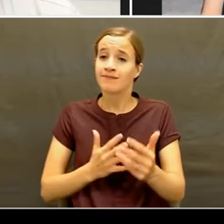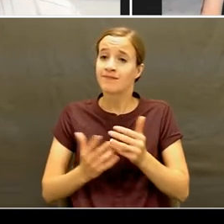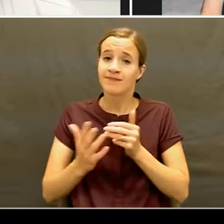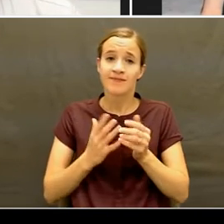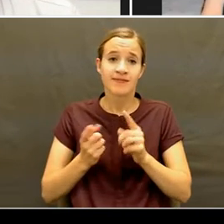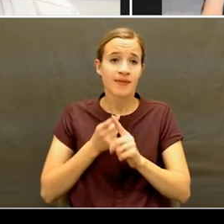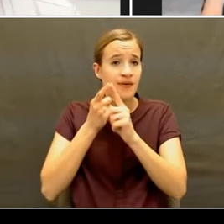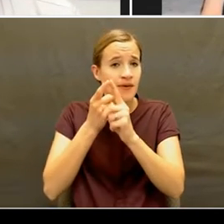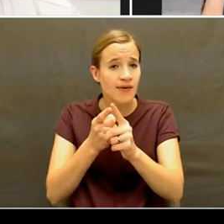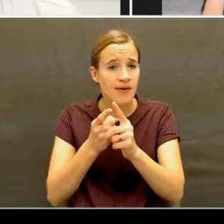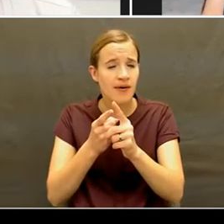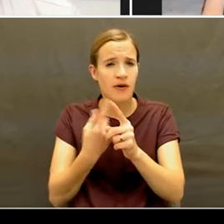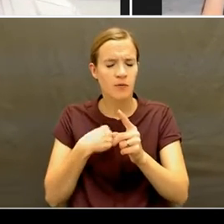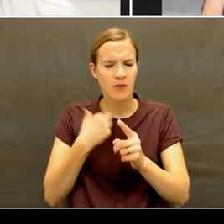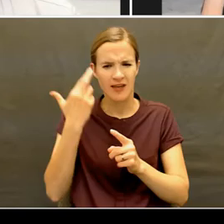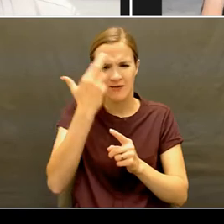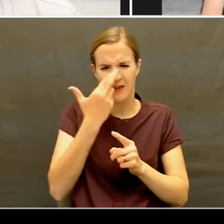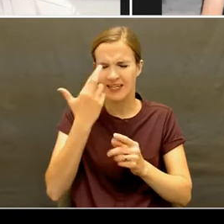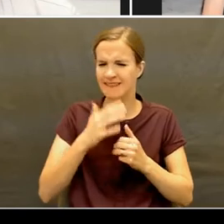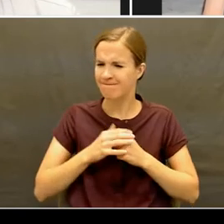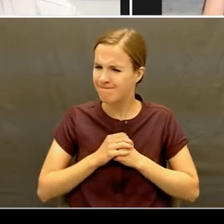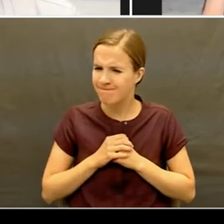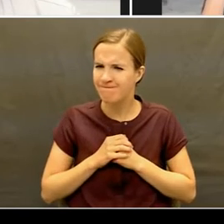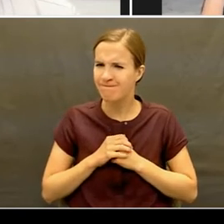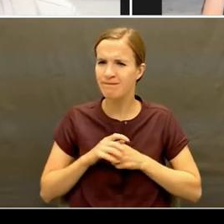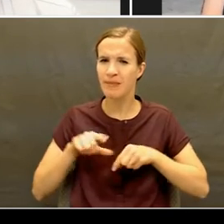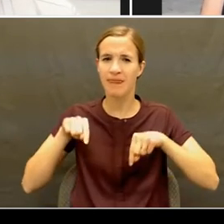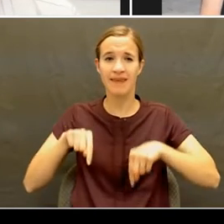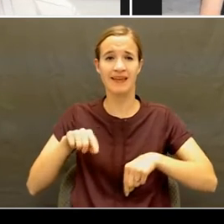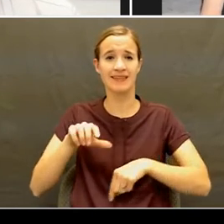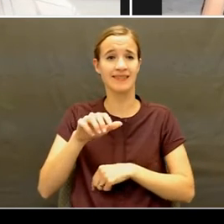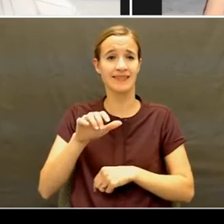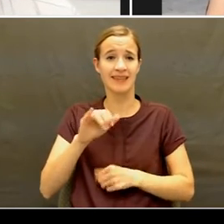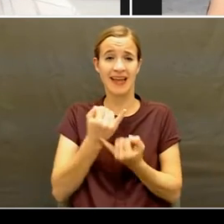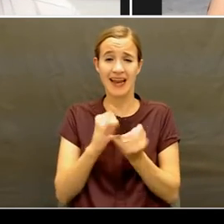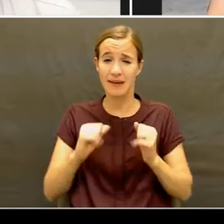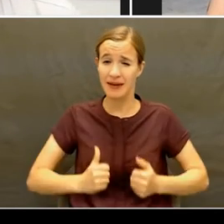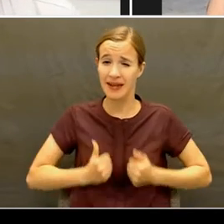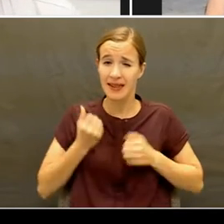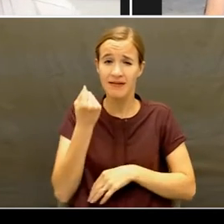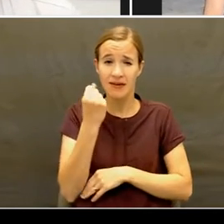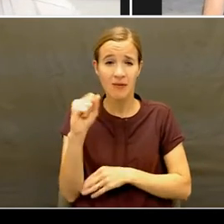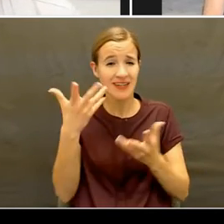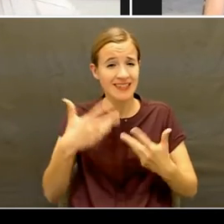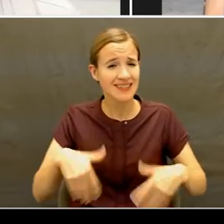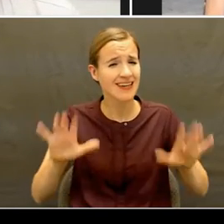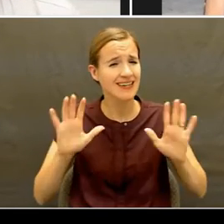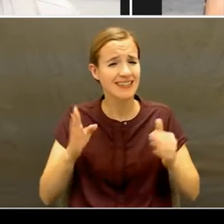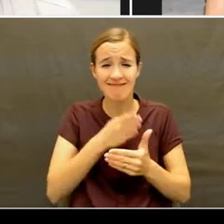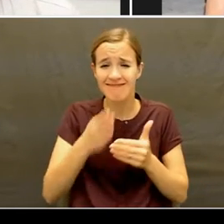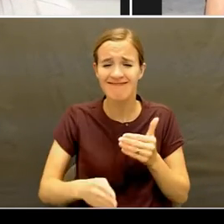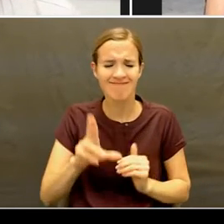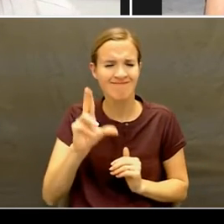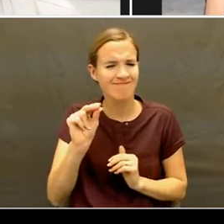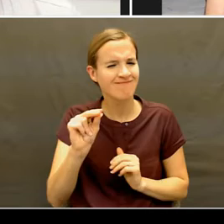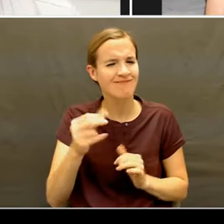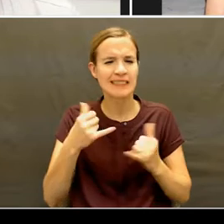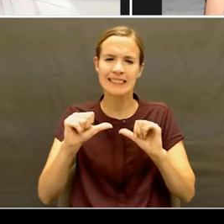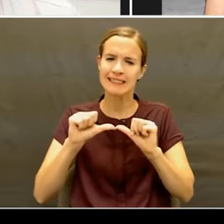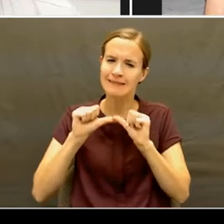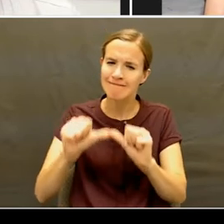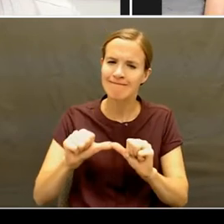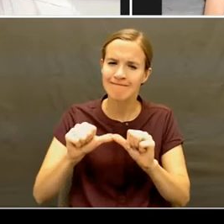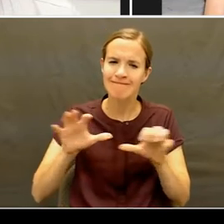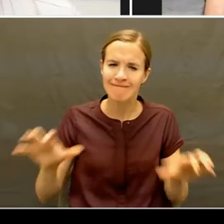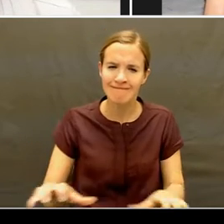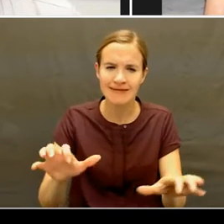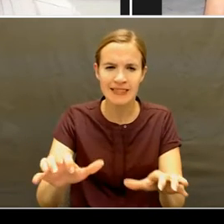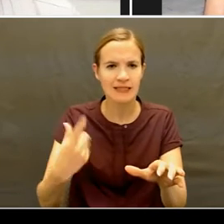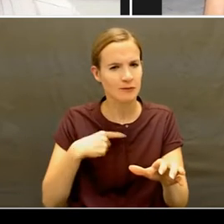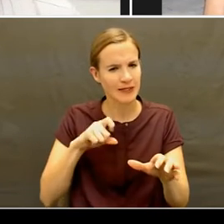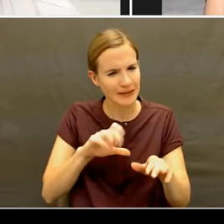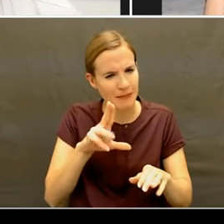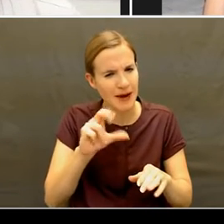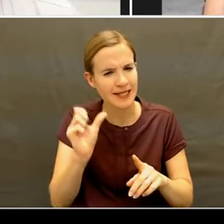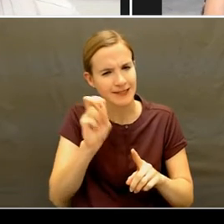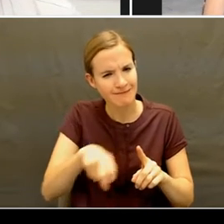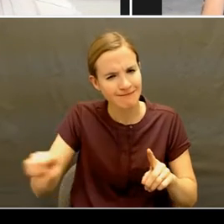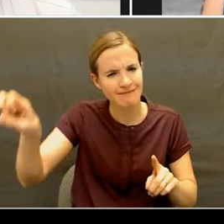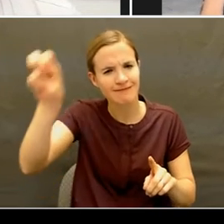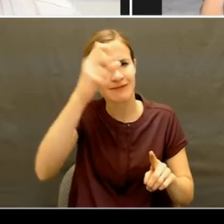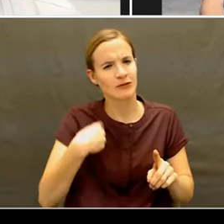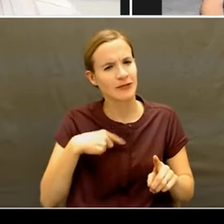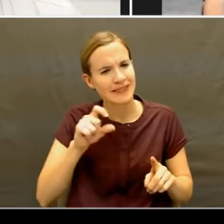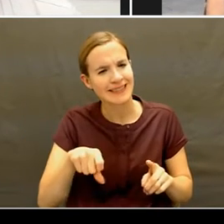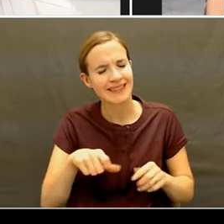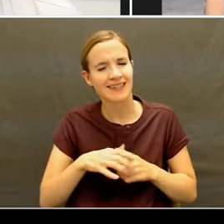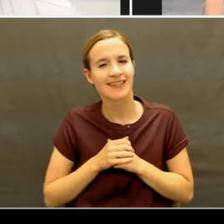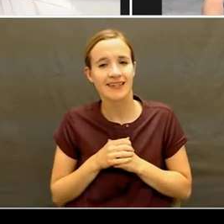something had to be kick started again and in so definitely Jim Ward did really got this, we got